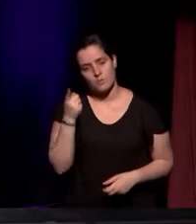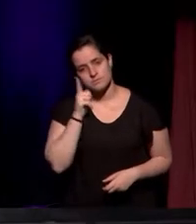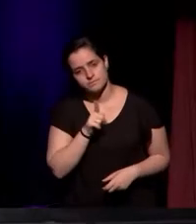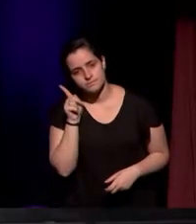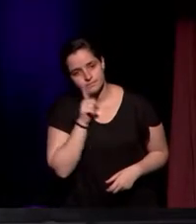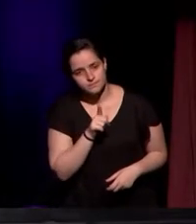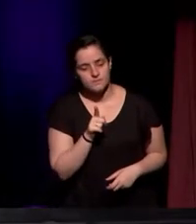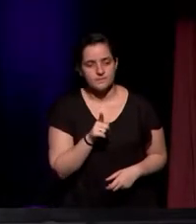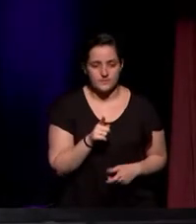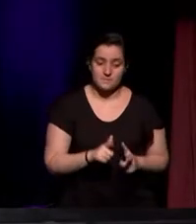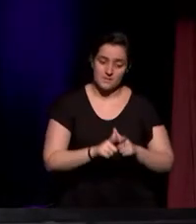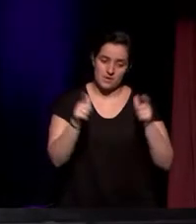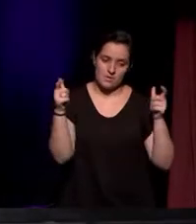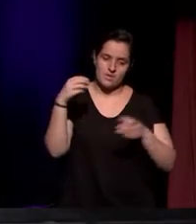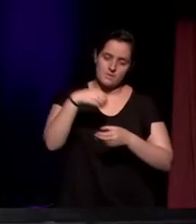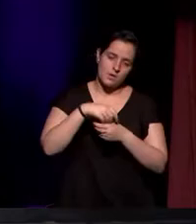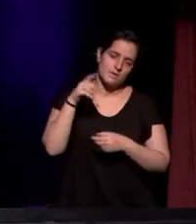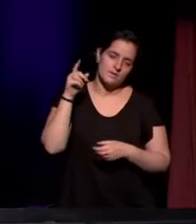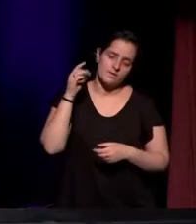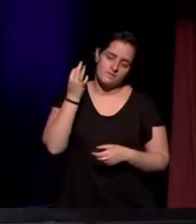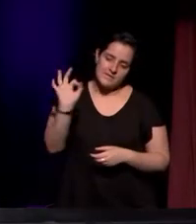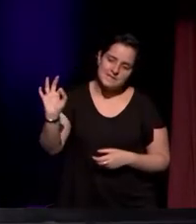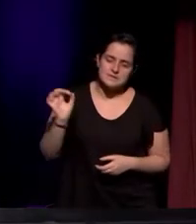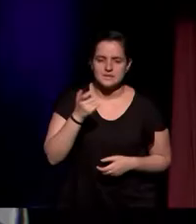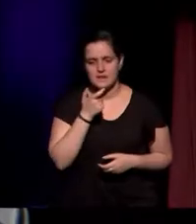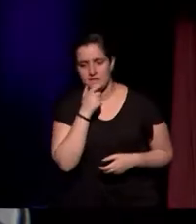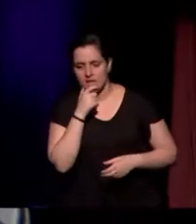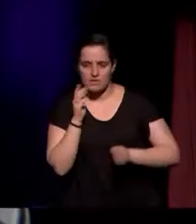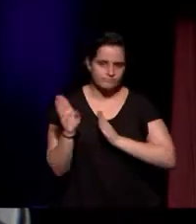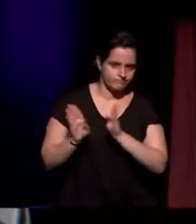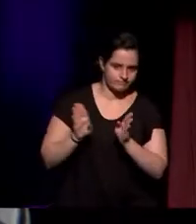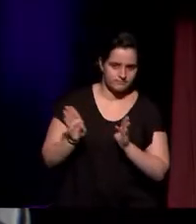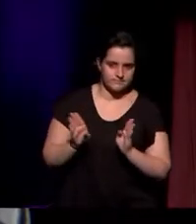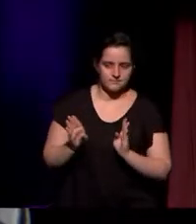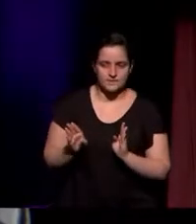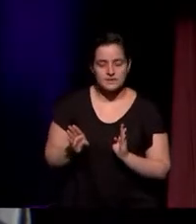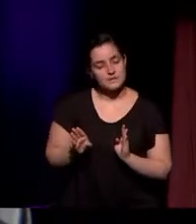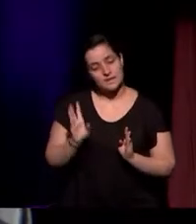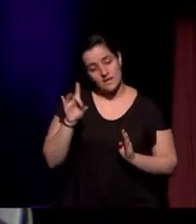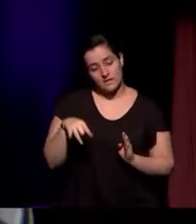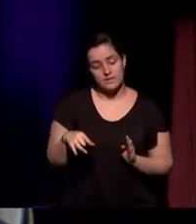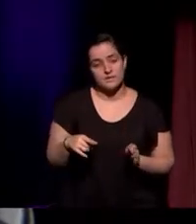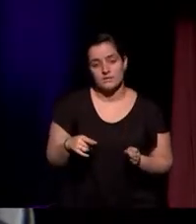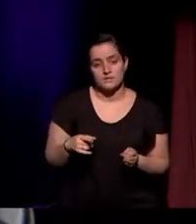the majority live between France and England, it is as if they, the most activists,